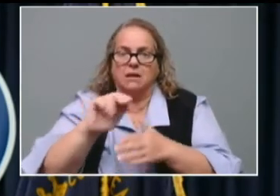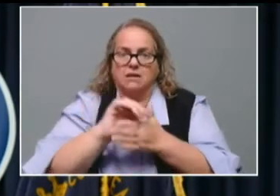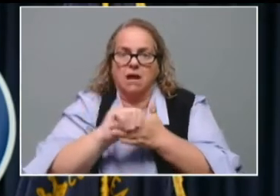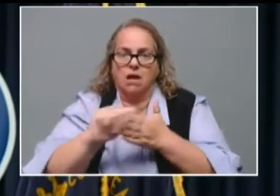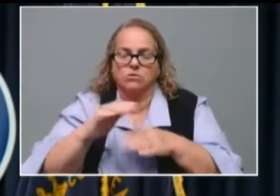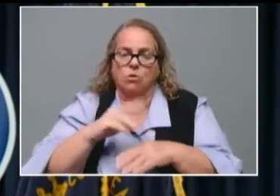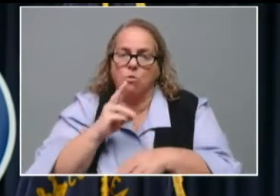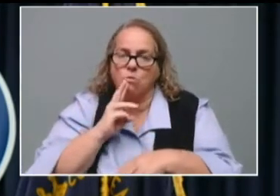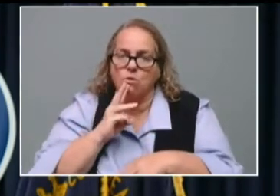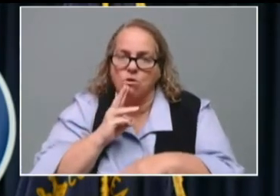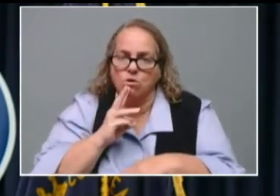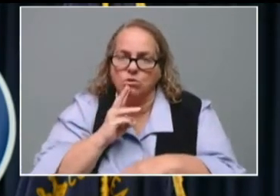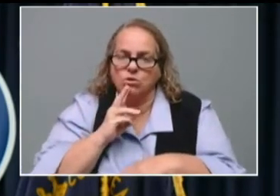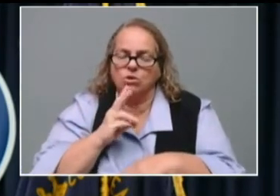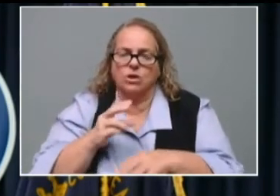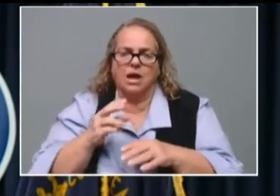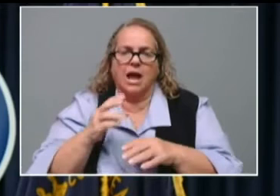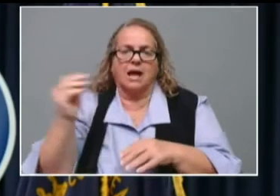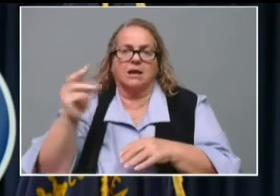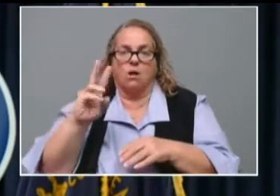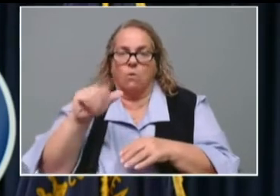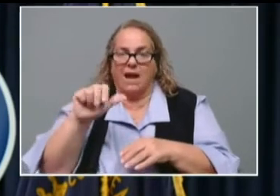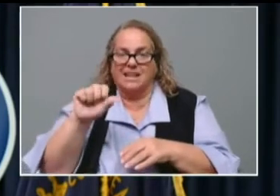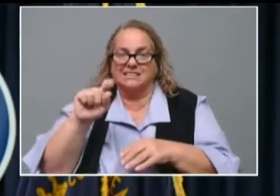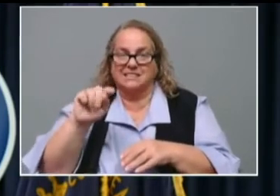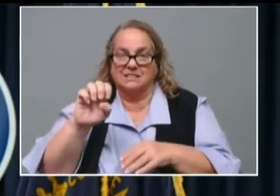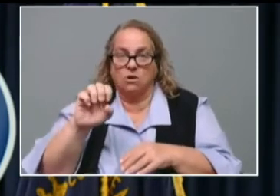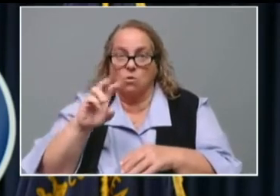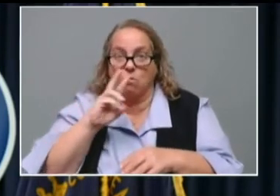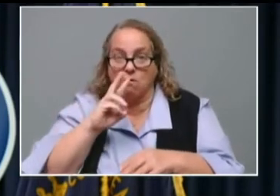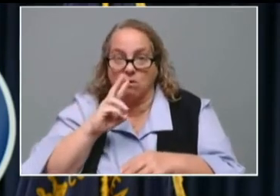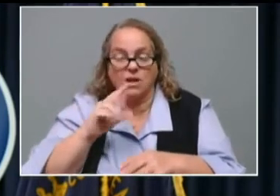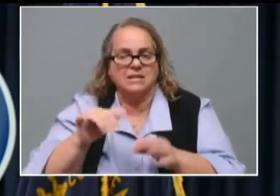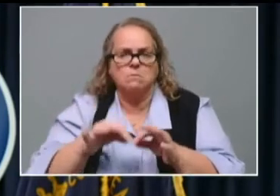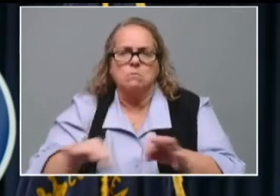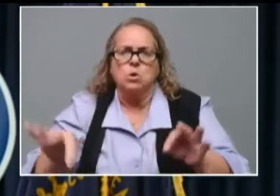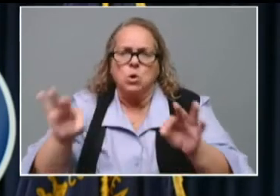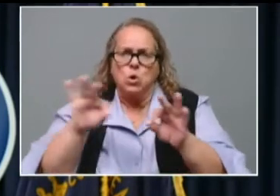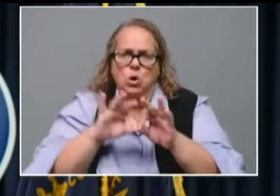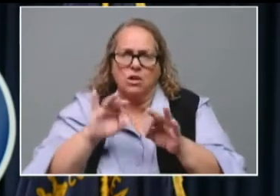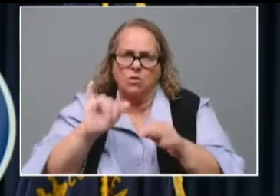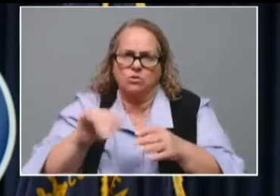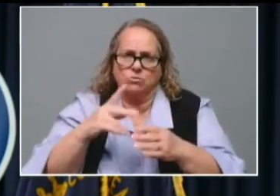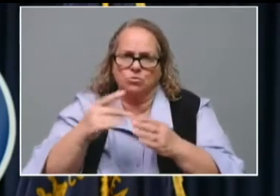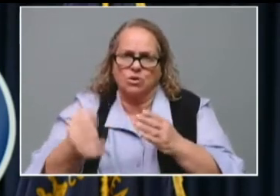projects are, how necessary through how we've used our american Rescue Plan Act